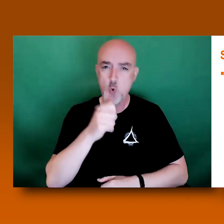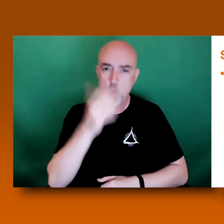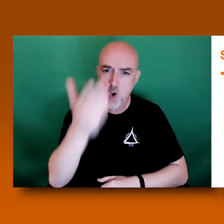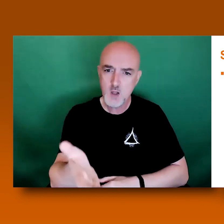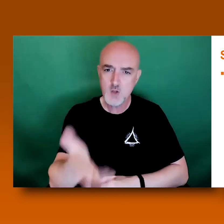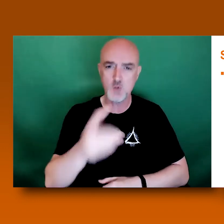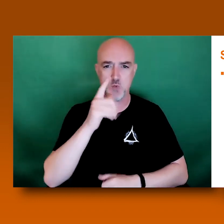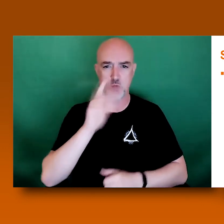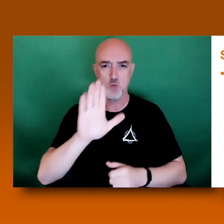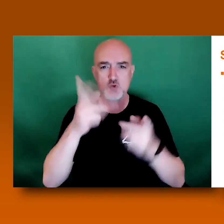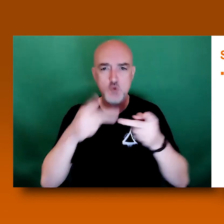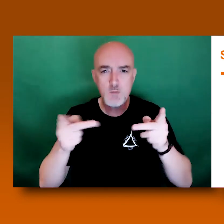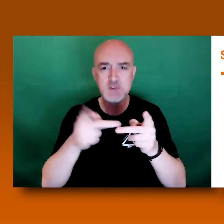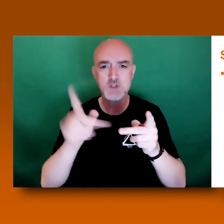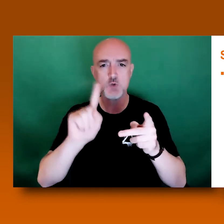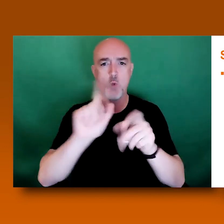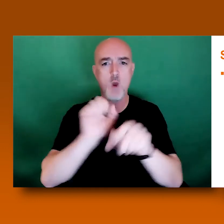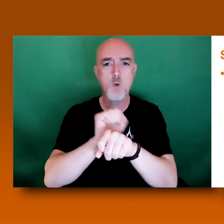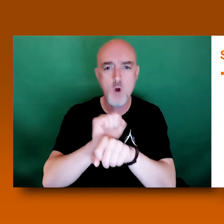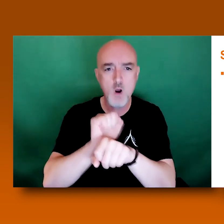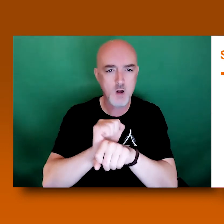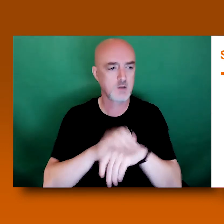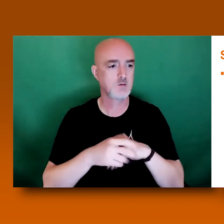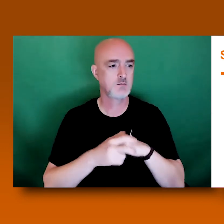Who are you? What's your position? Where do you work?